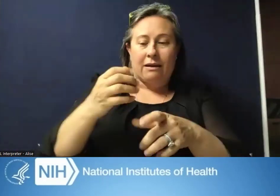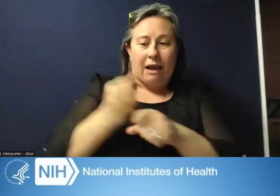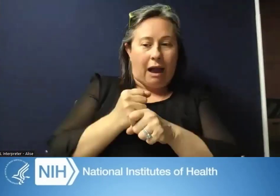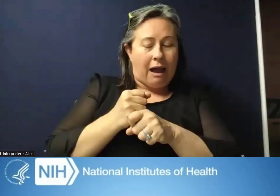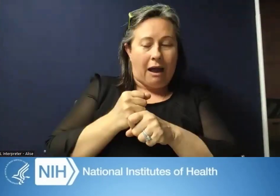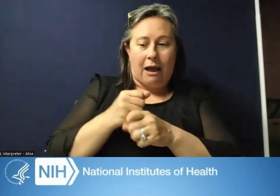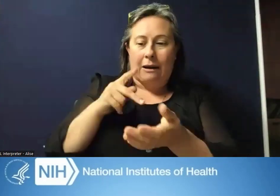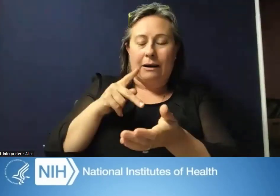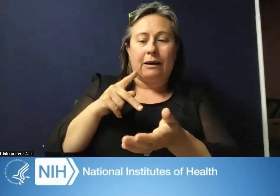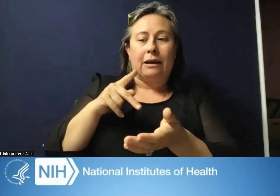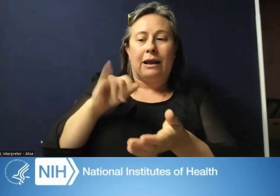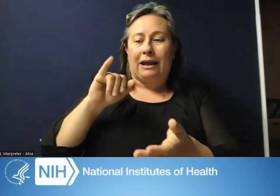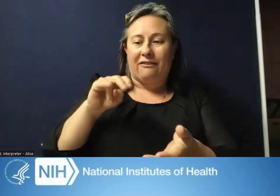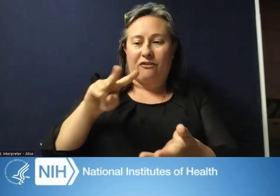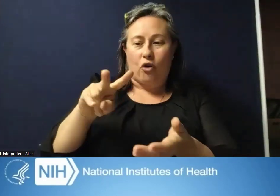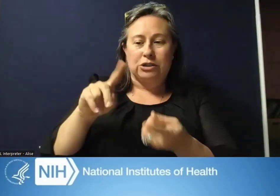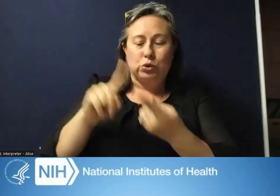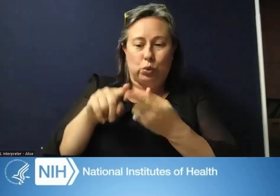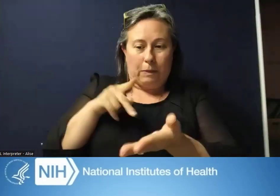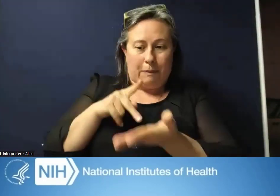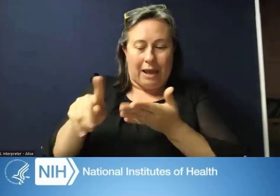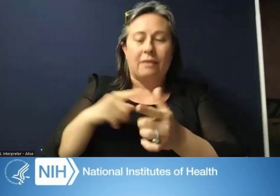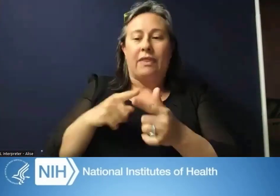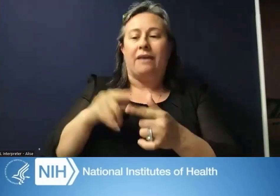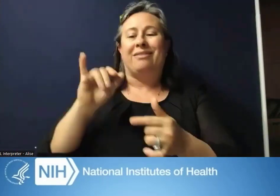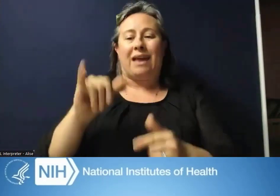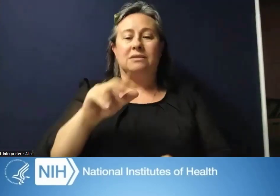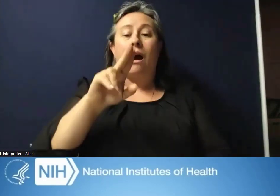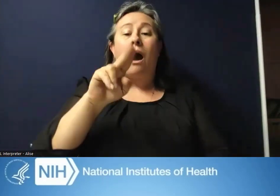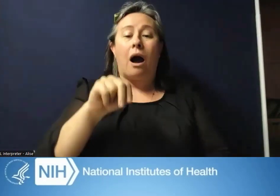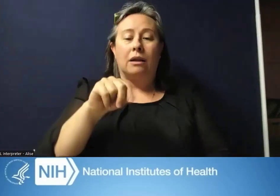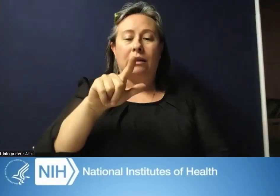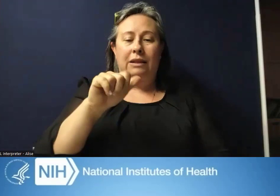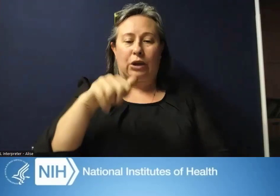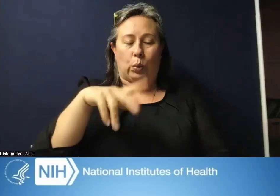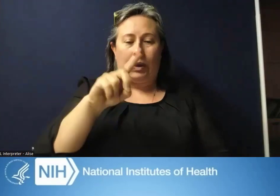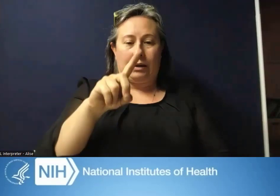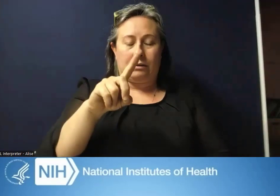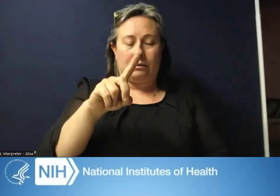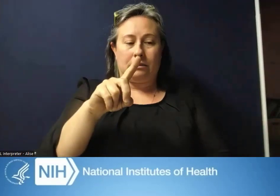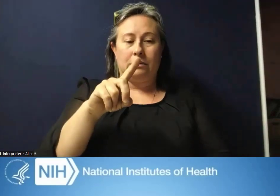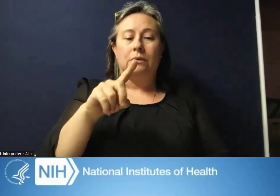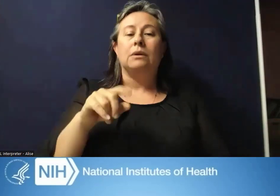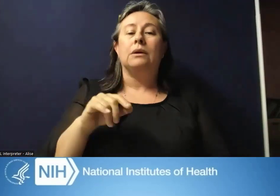that is an unliquidated obligation. Right? Once you pay it, it becomes an expenditure.